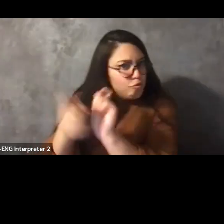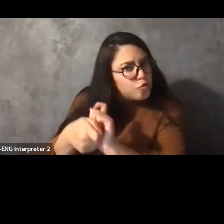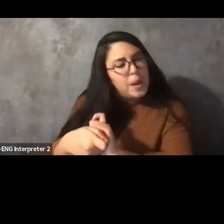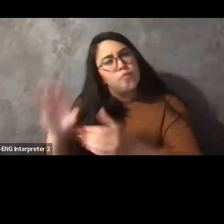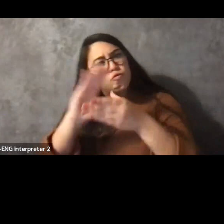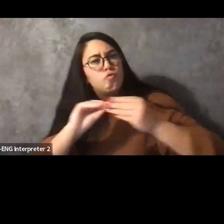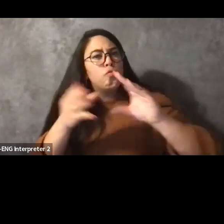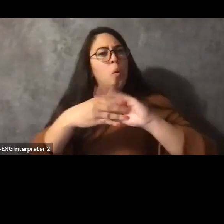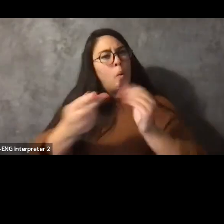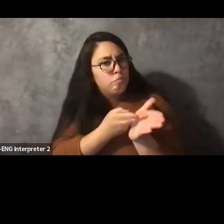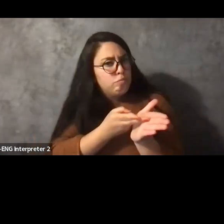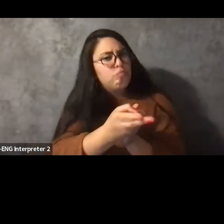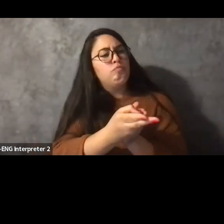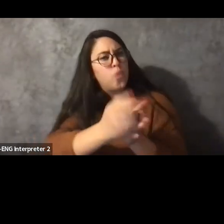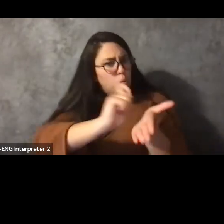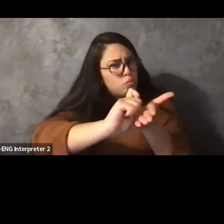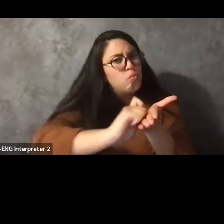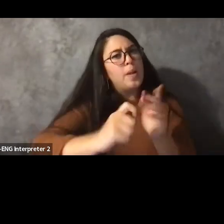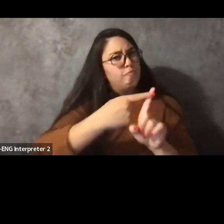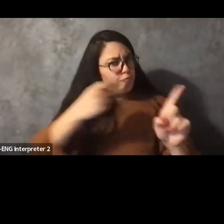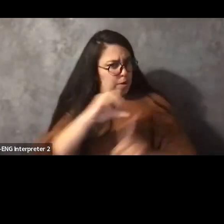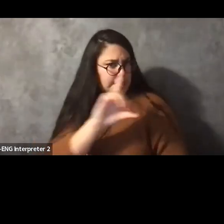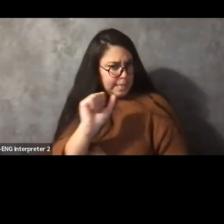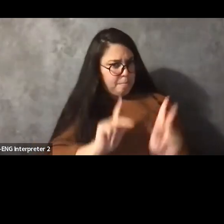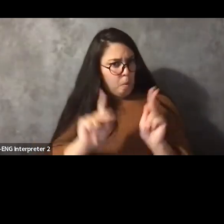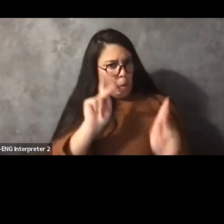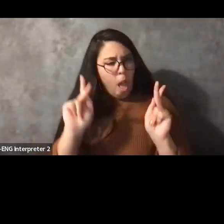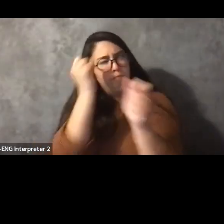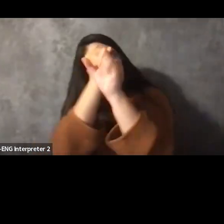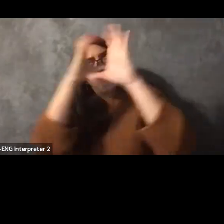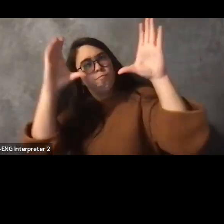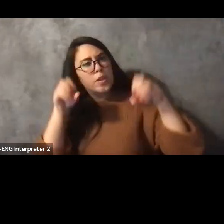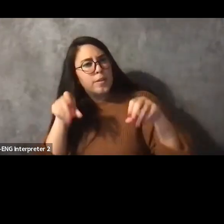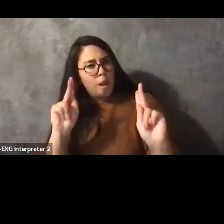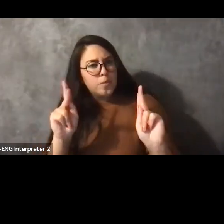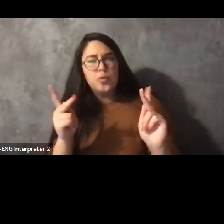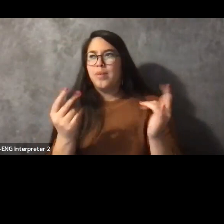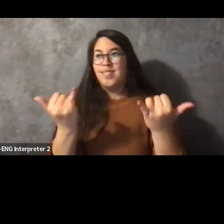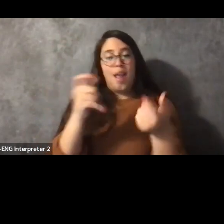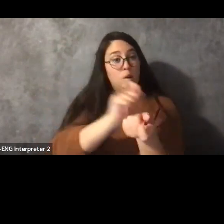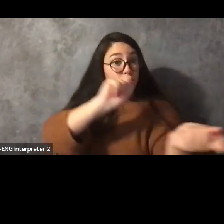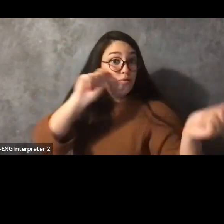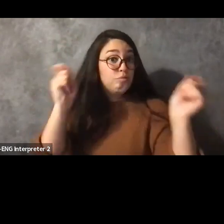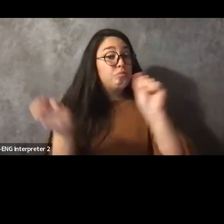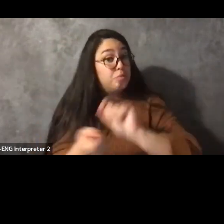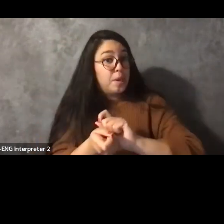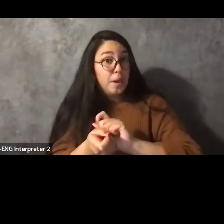that are written by and for disabled people has shifted so much, and I think the conversation